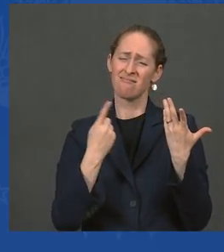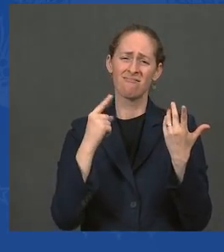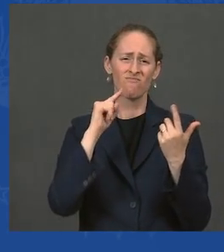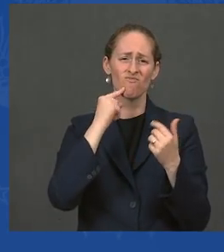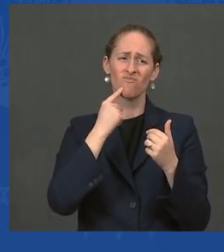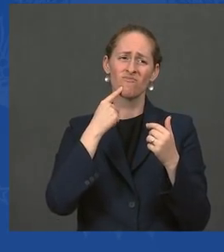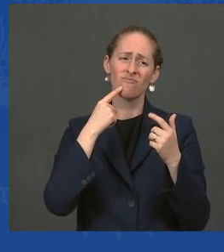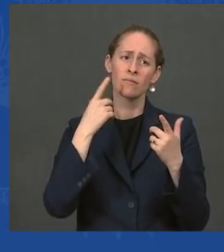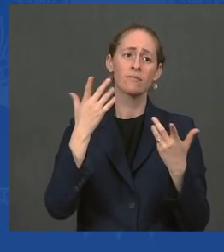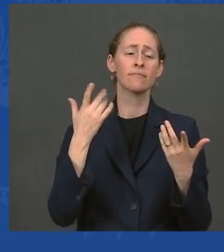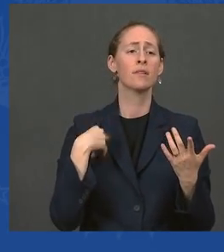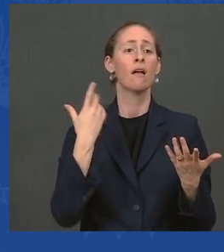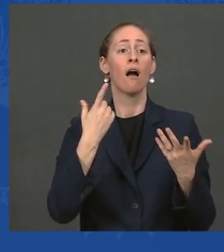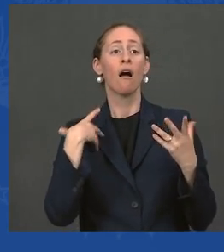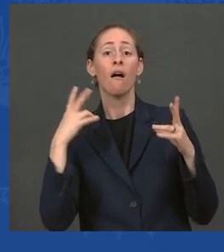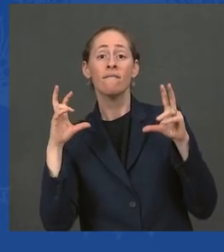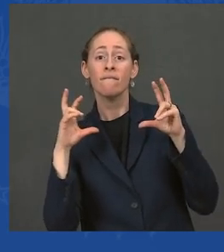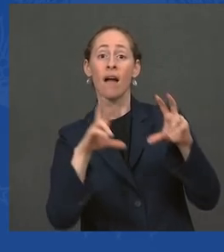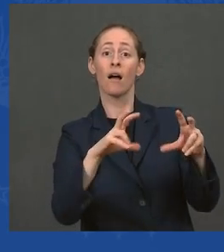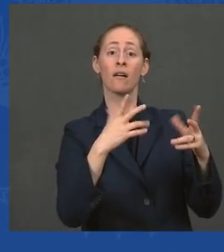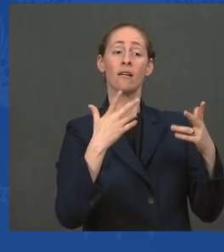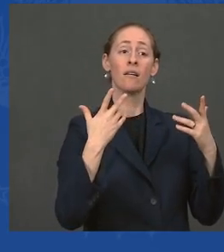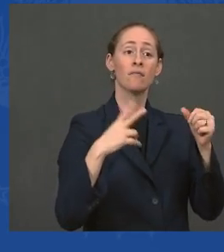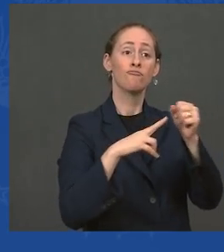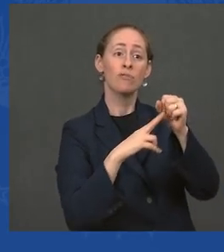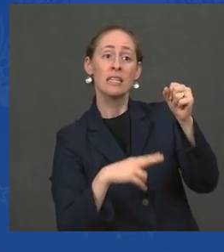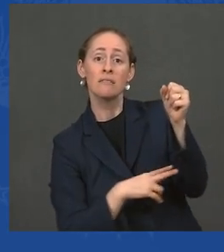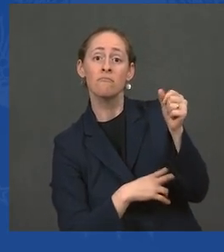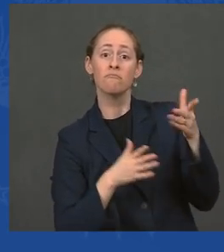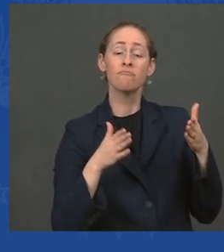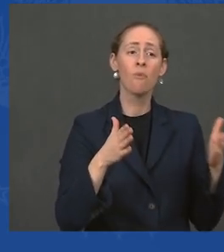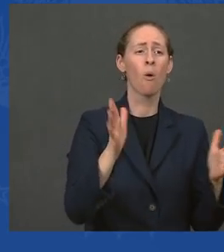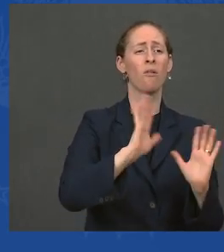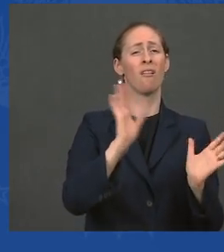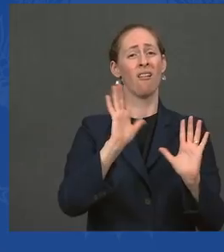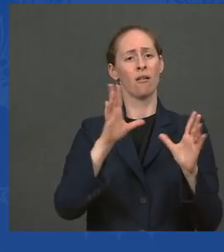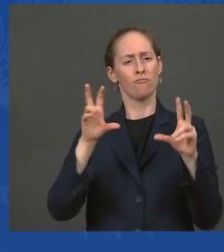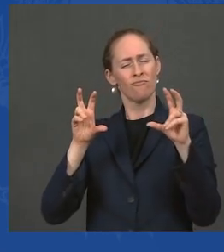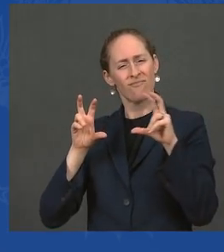in our physical infrastructure. We also have to invest in our people, which we always did.